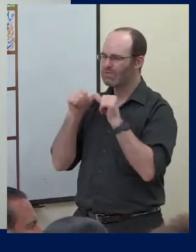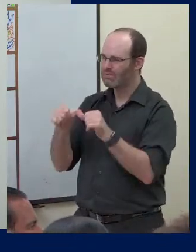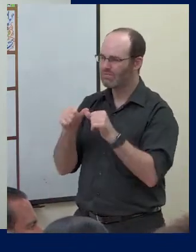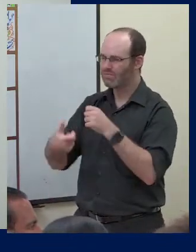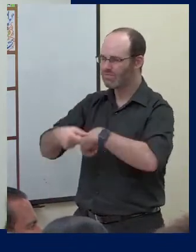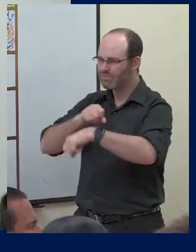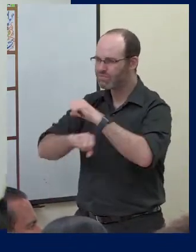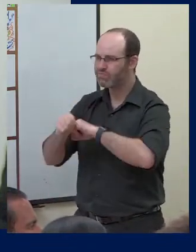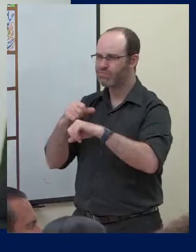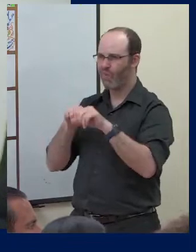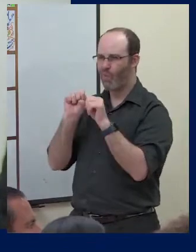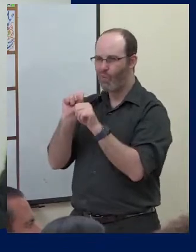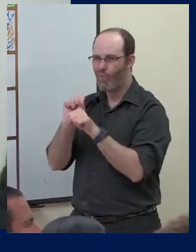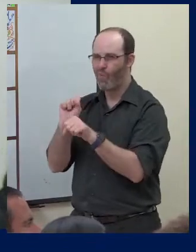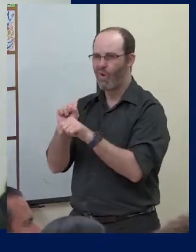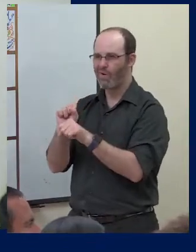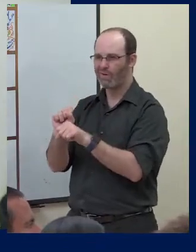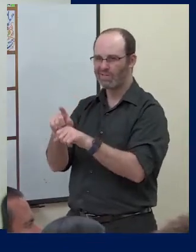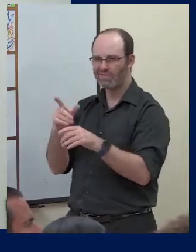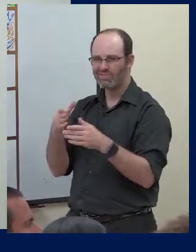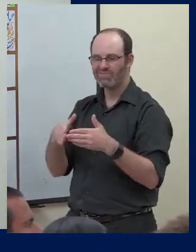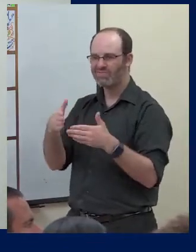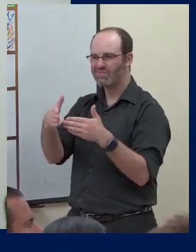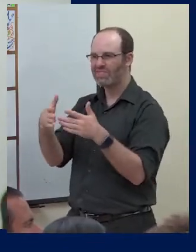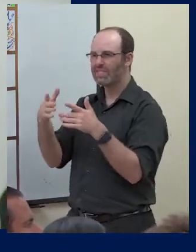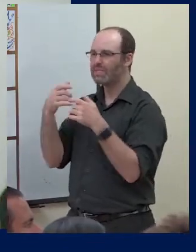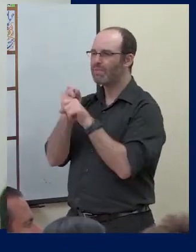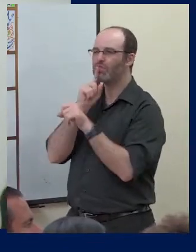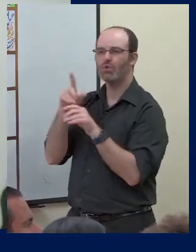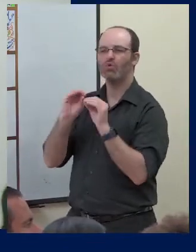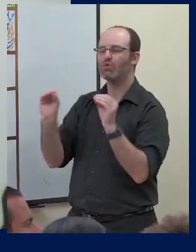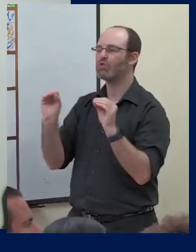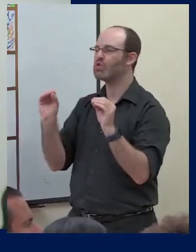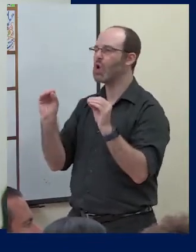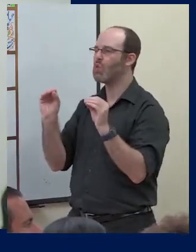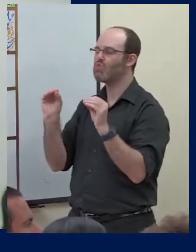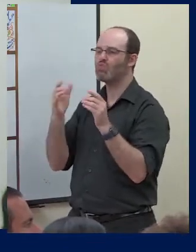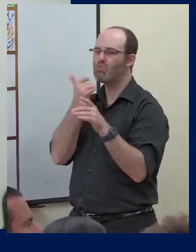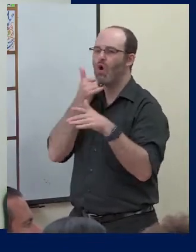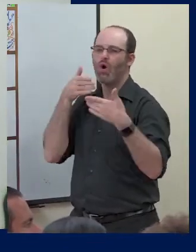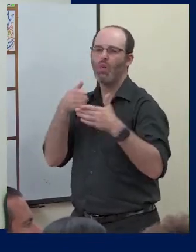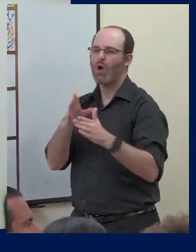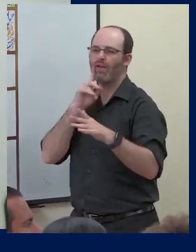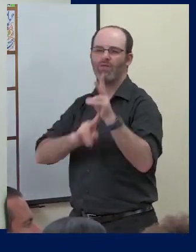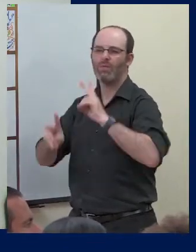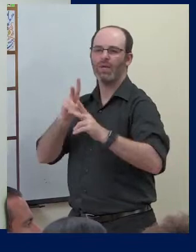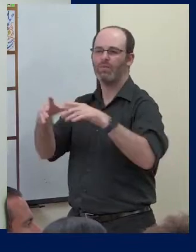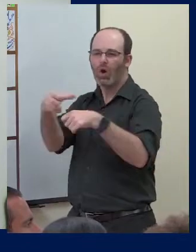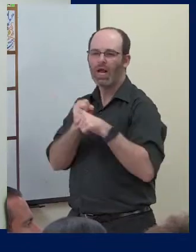to do and how we make sure there is no wrong door for folks who need mental health, substance